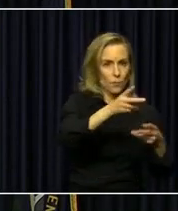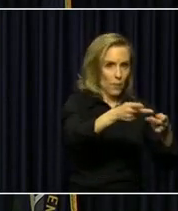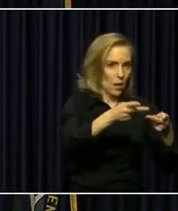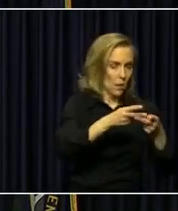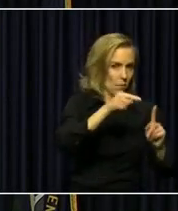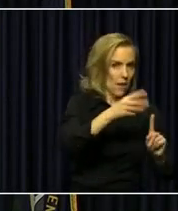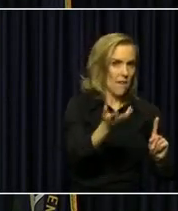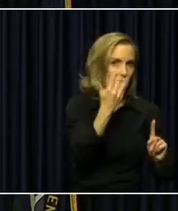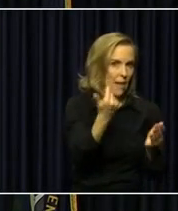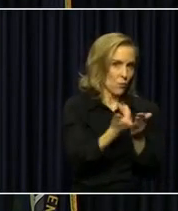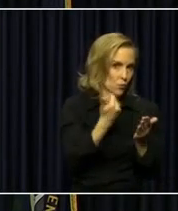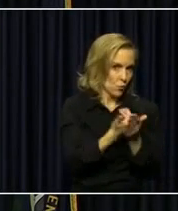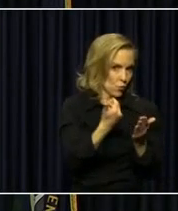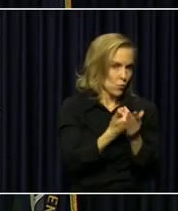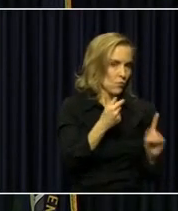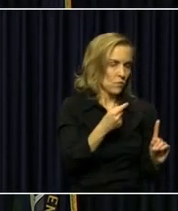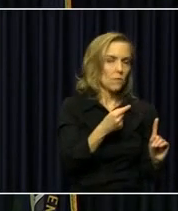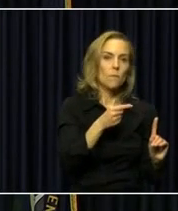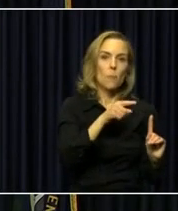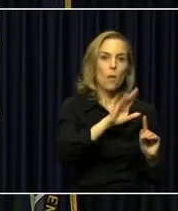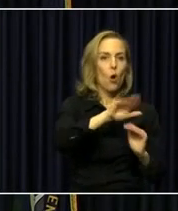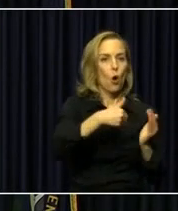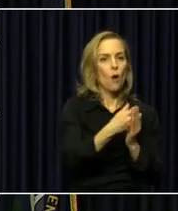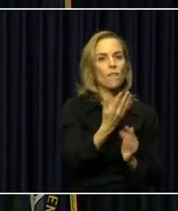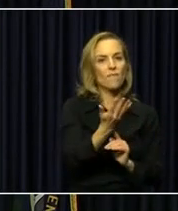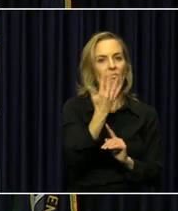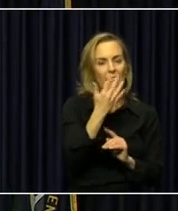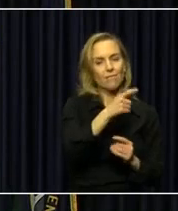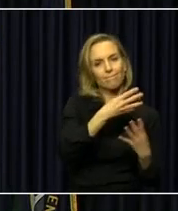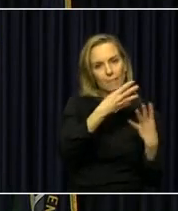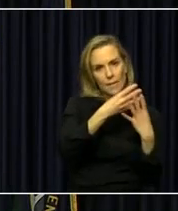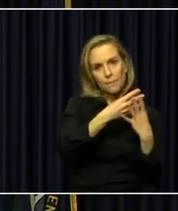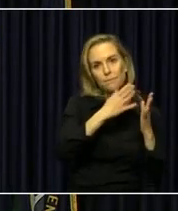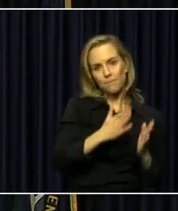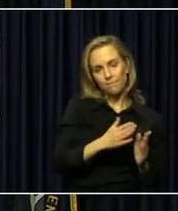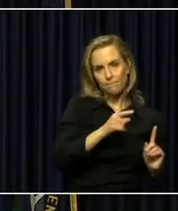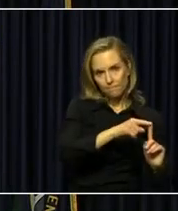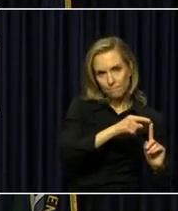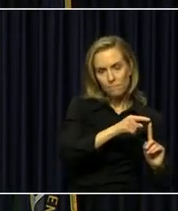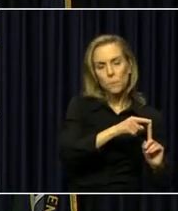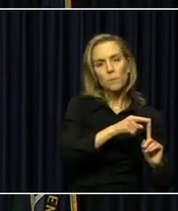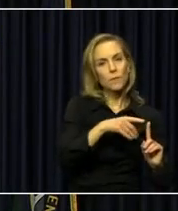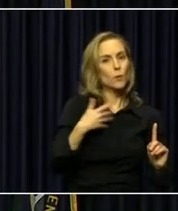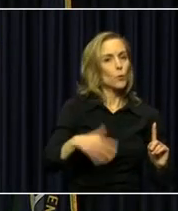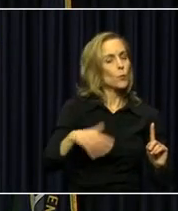40 MORE RESIDENTS AND SIX MORE STAFF AND THREE MORE DEATHS.